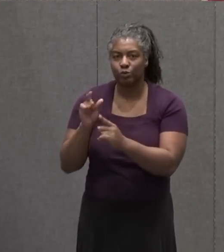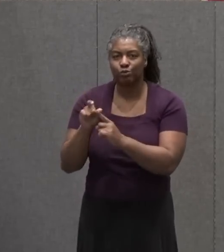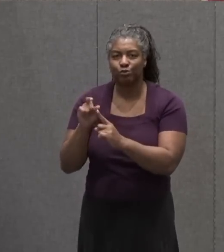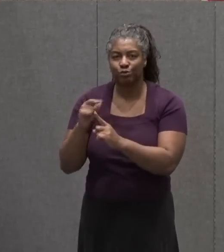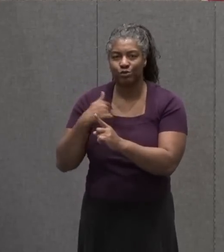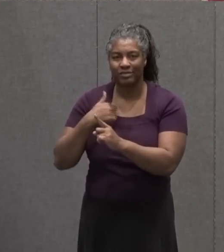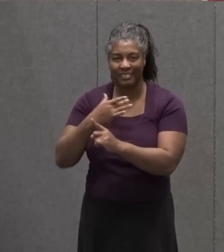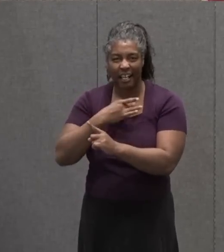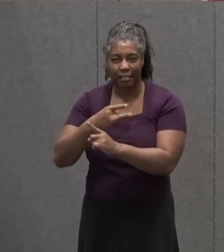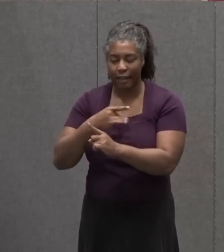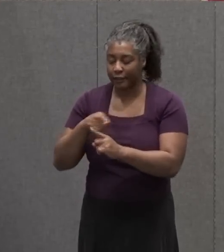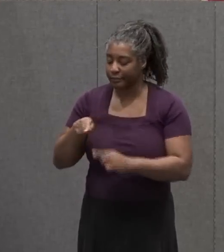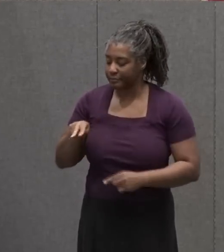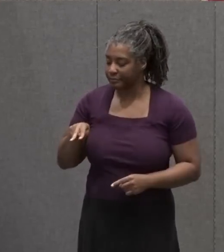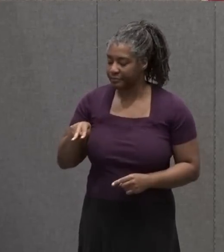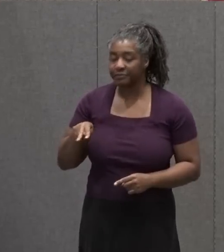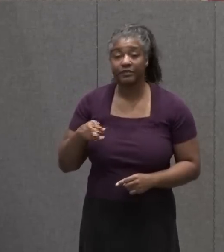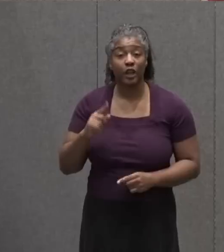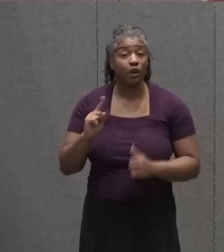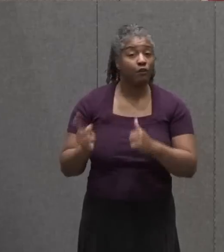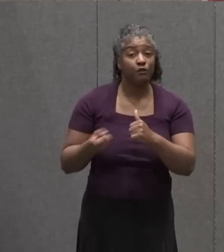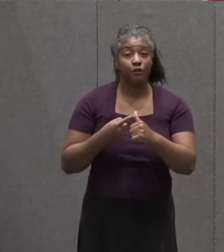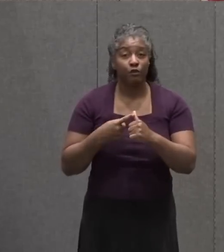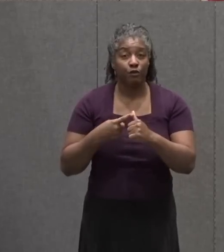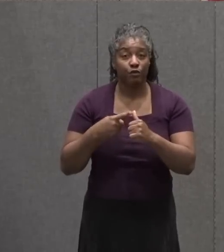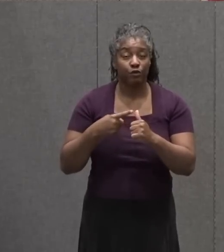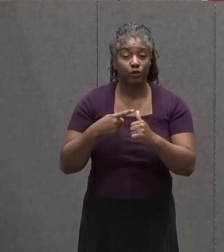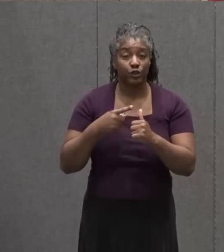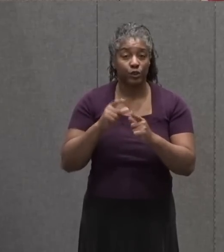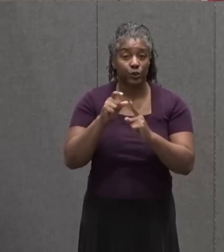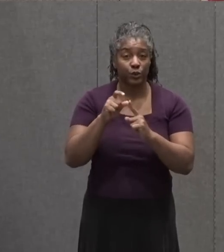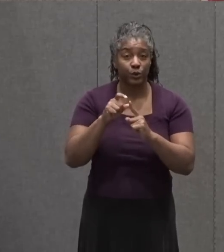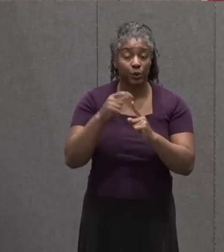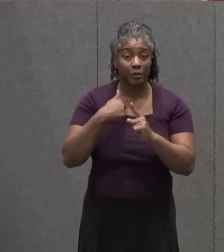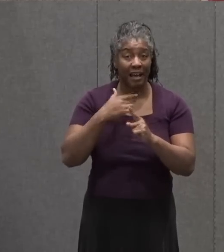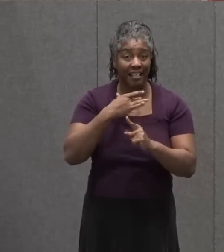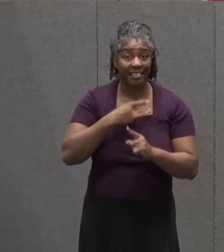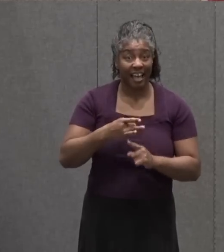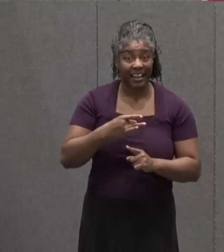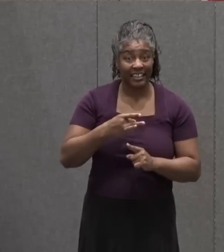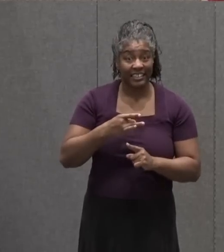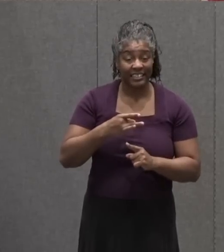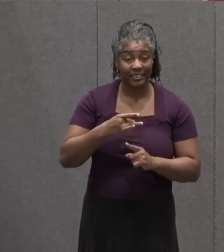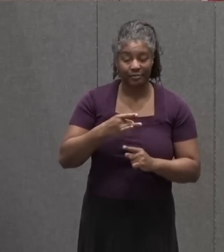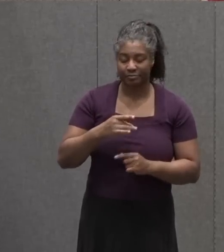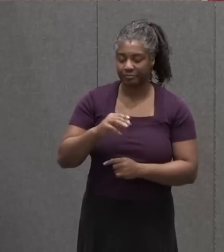The first word I noticed that Jerome wrote about was the word marvelous here on